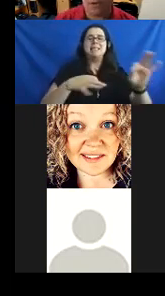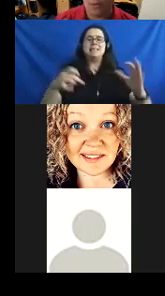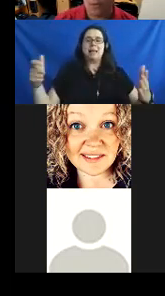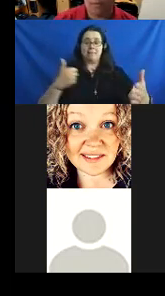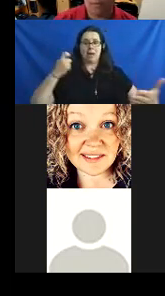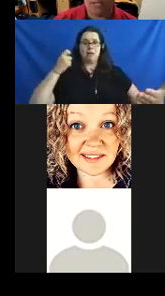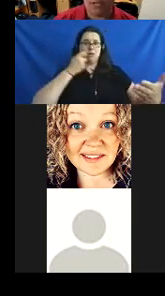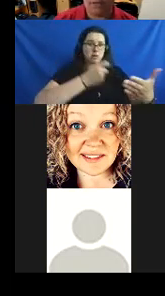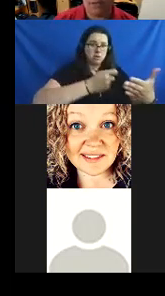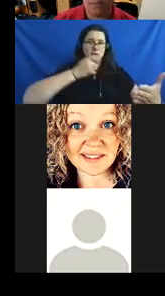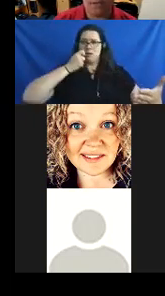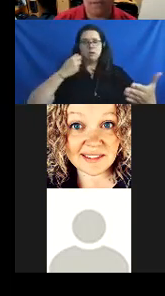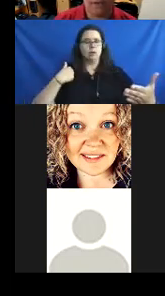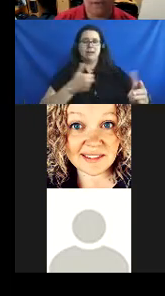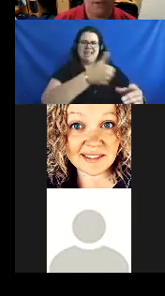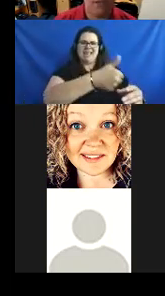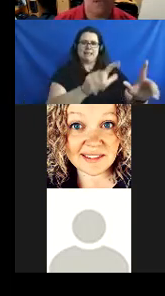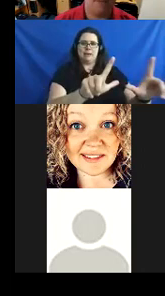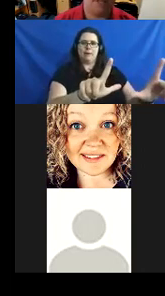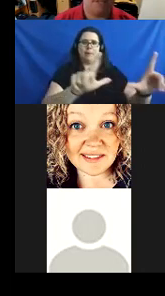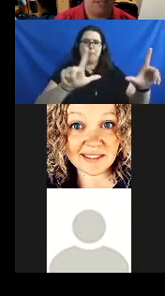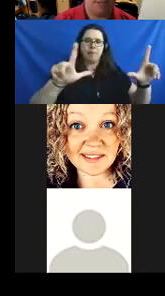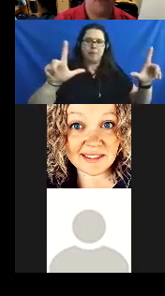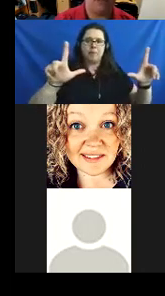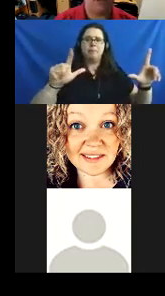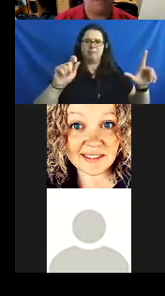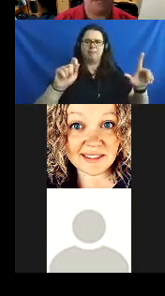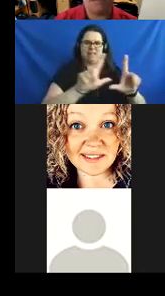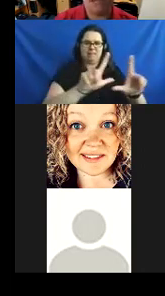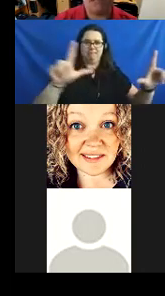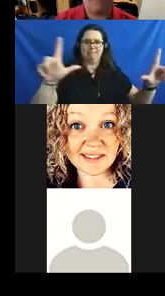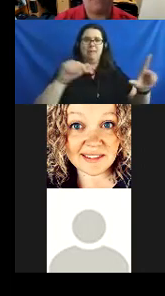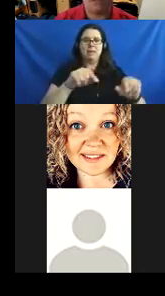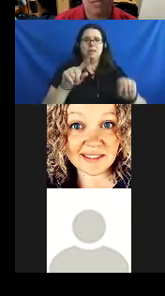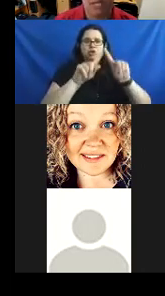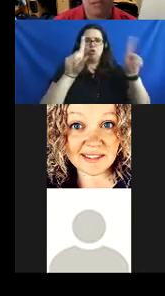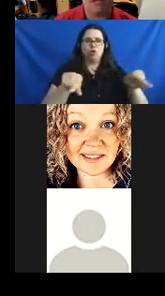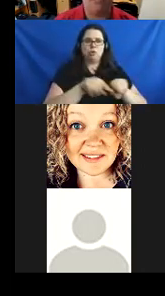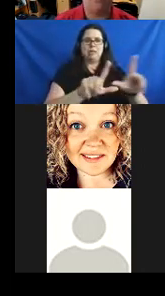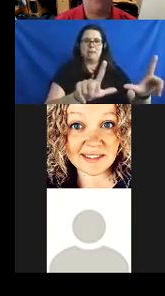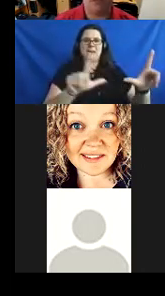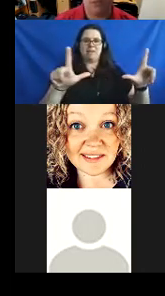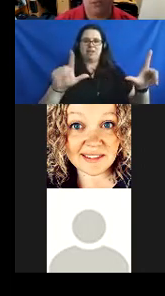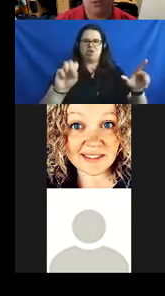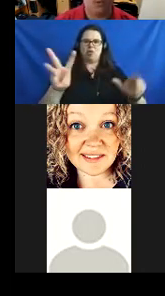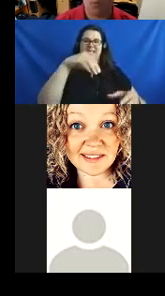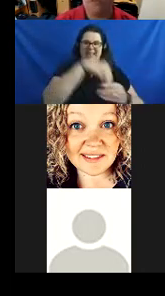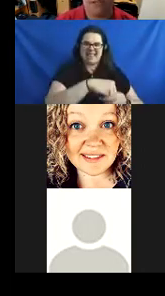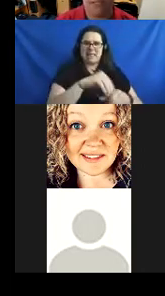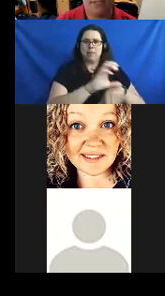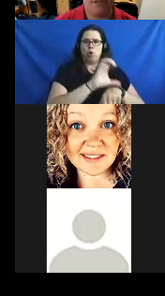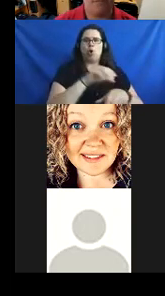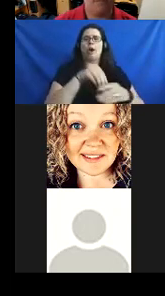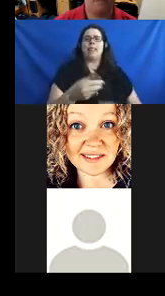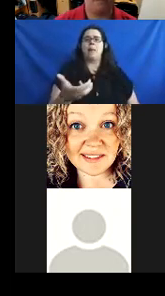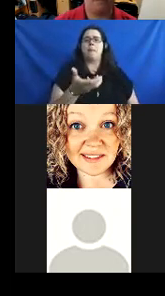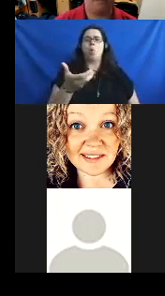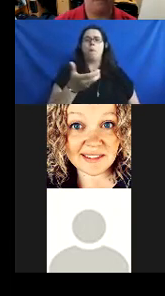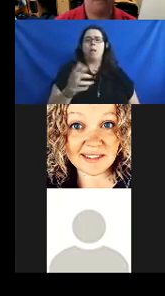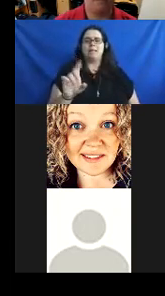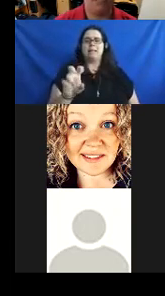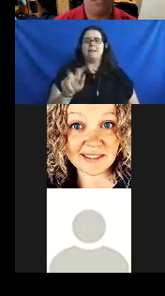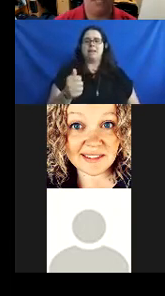MAGNIFICATION IS WITHIN THE COMPUTER ITSELF.